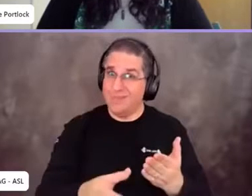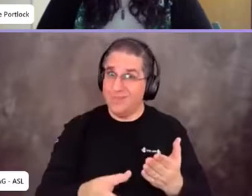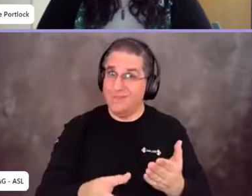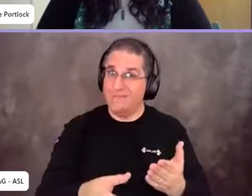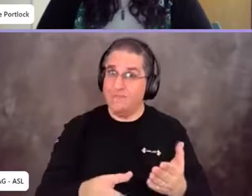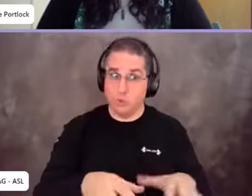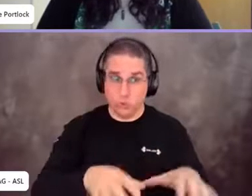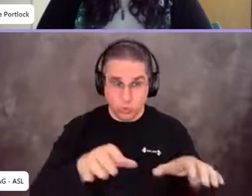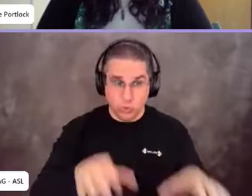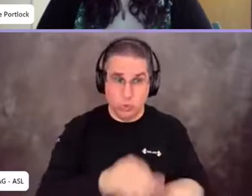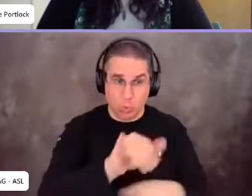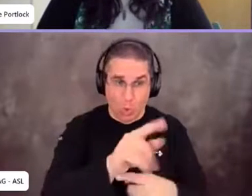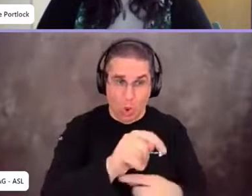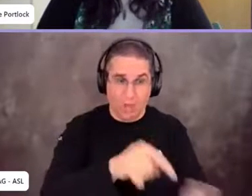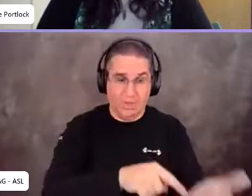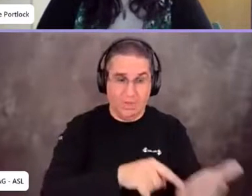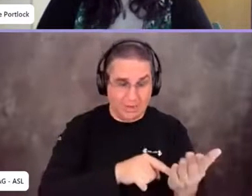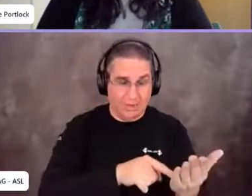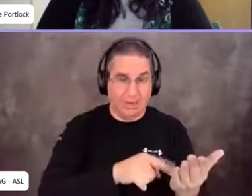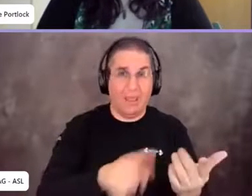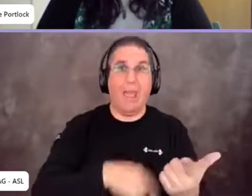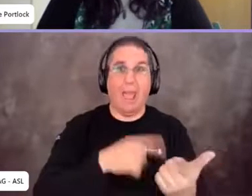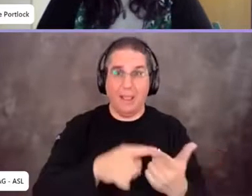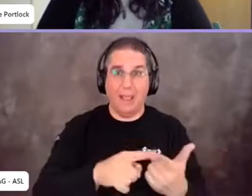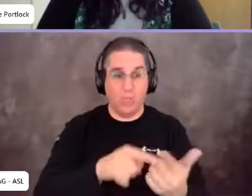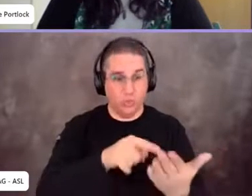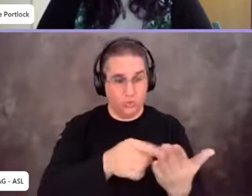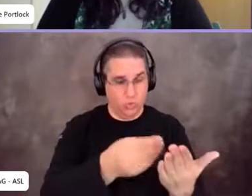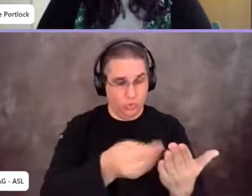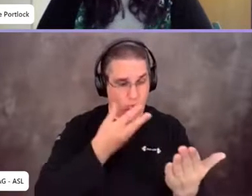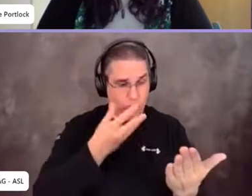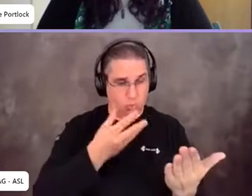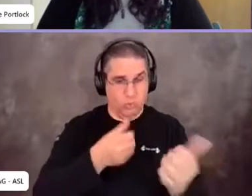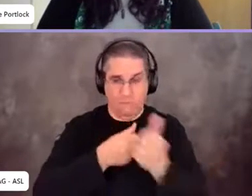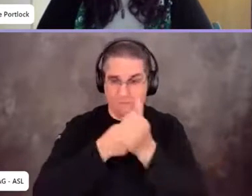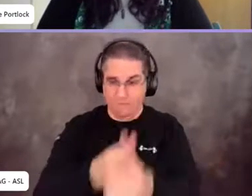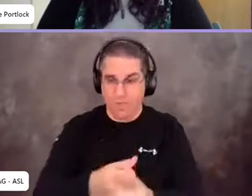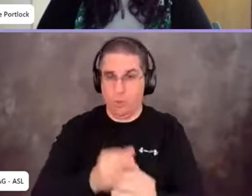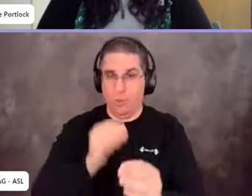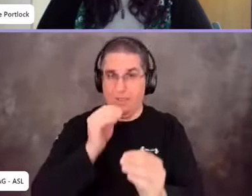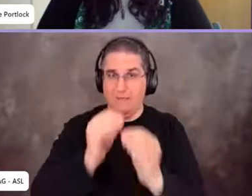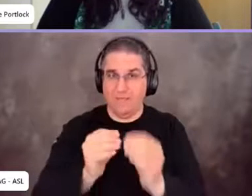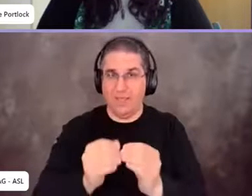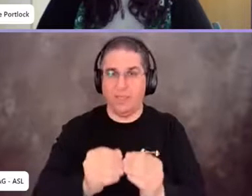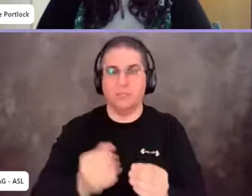someone driving this effort. An audit is not only costly to run one, to get one performed